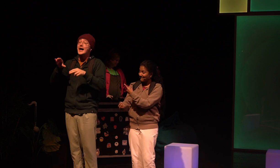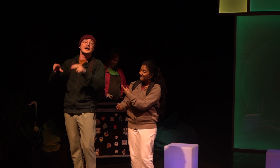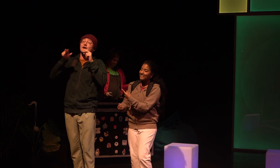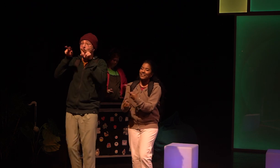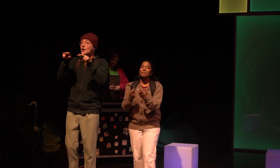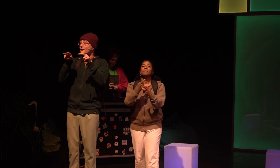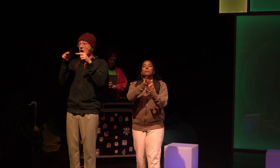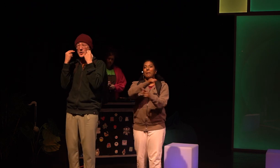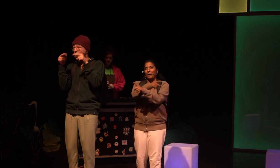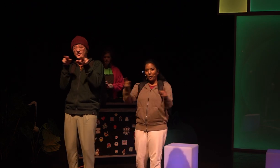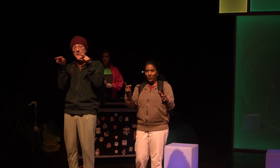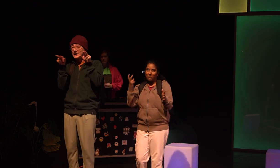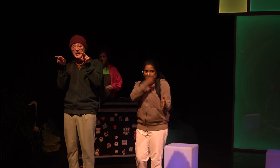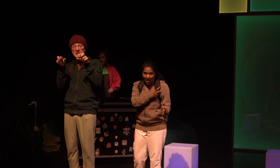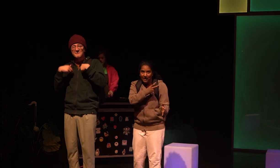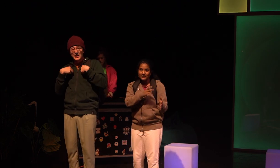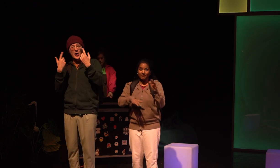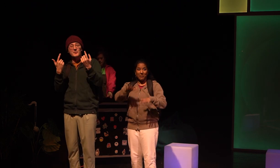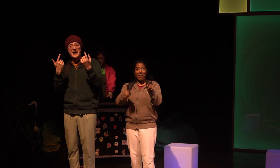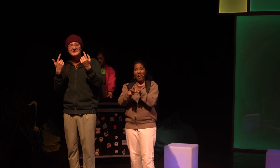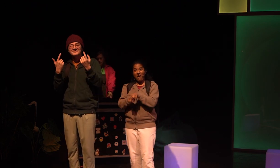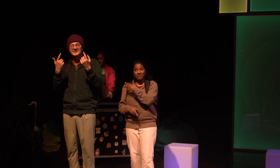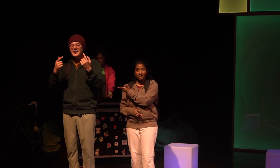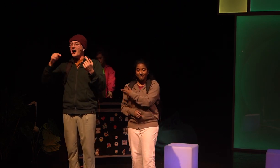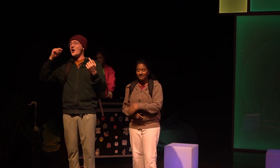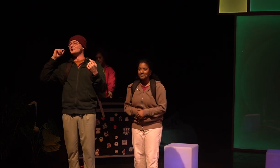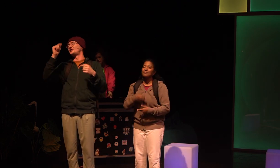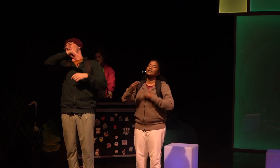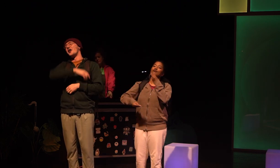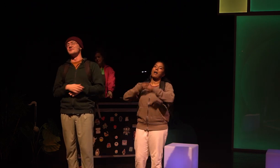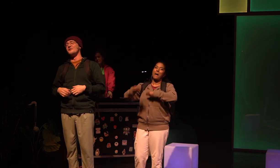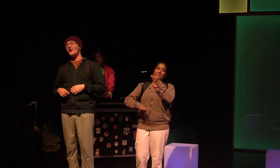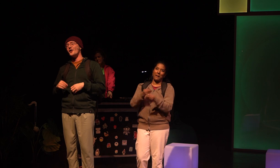phone, and for those of you who can't see brilliantly like me I'll describe him for you.